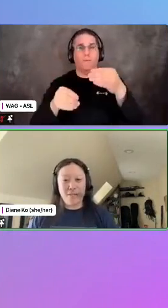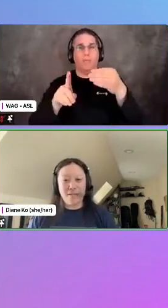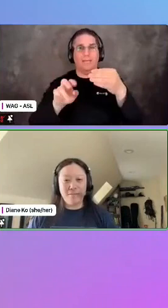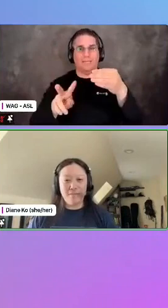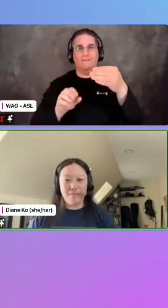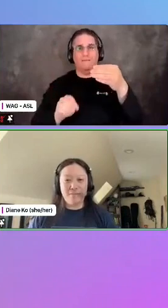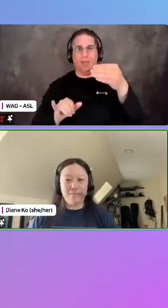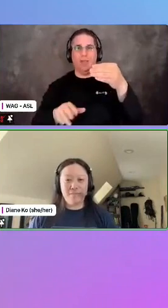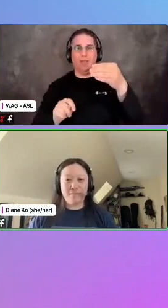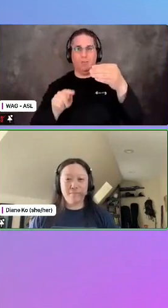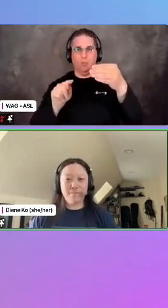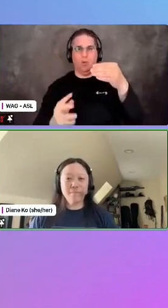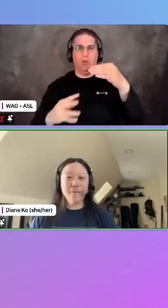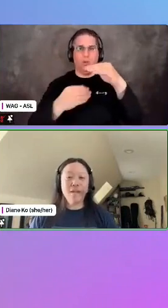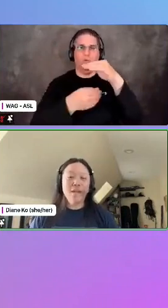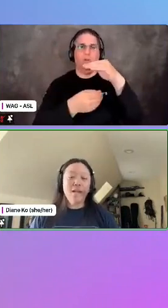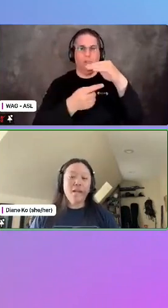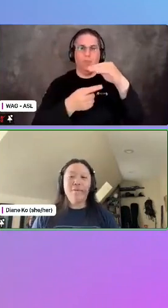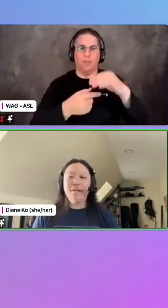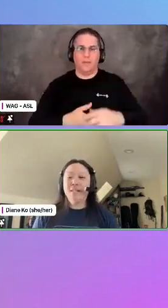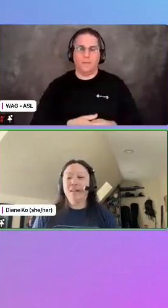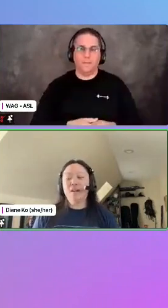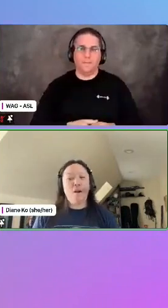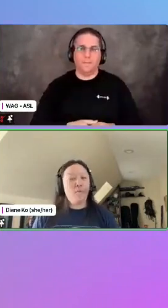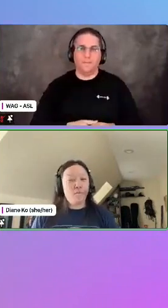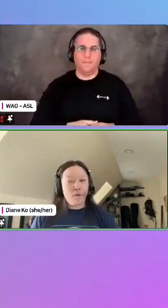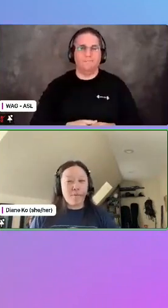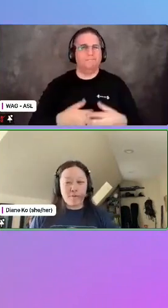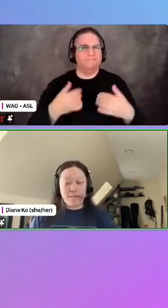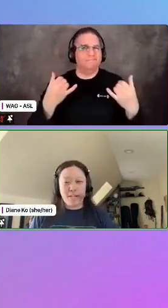that would be included for the full experience. That way